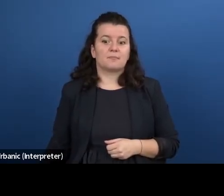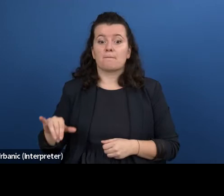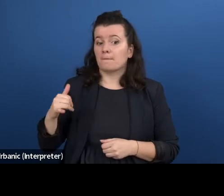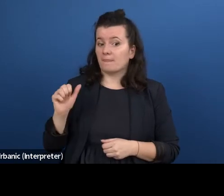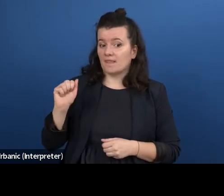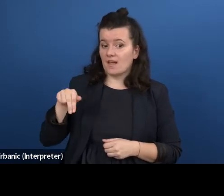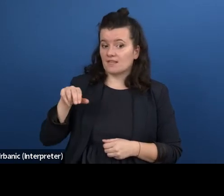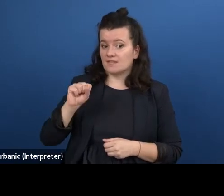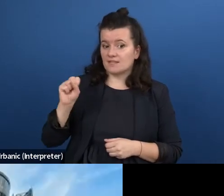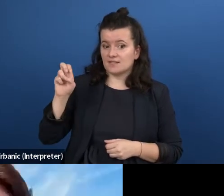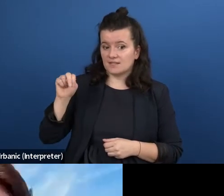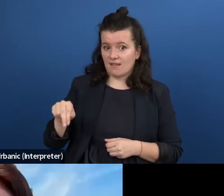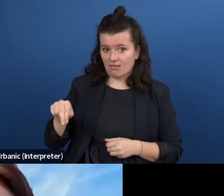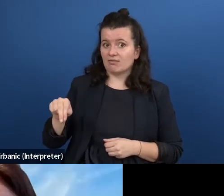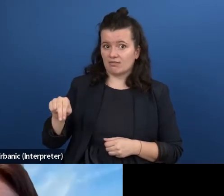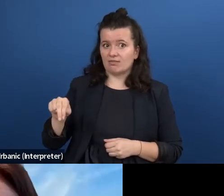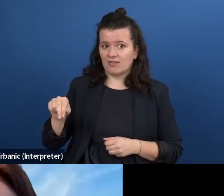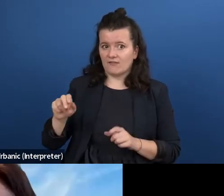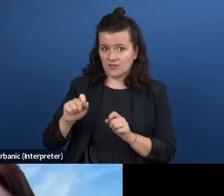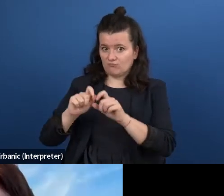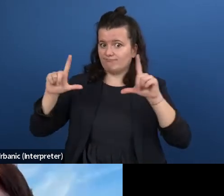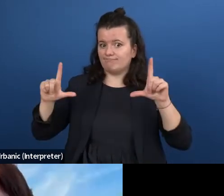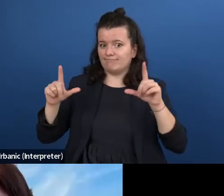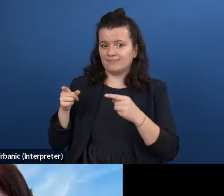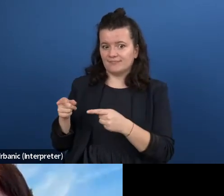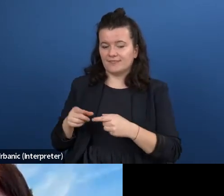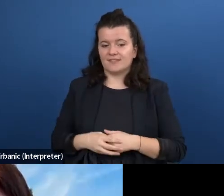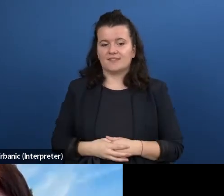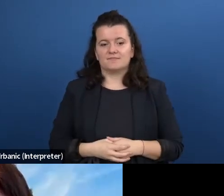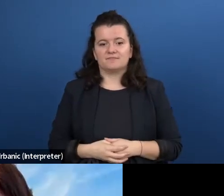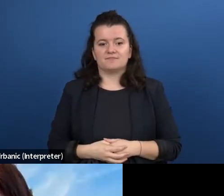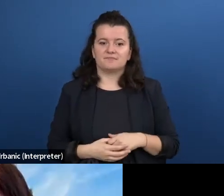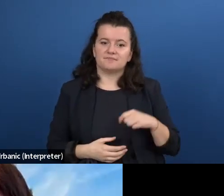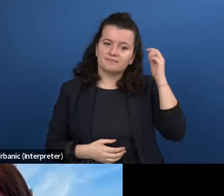Are you there? Can you hear me? Can you use your microphone?